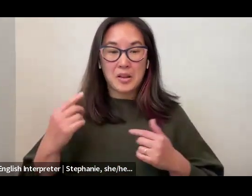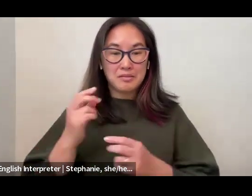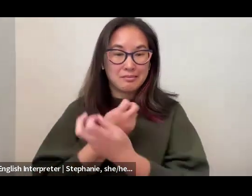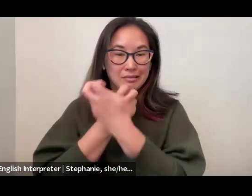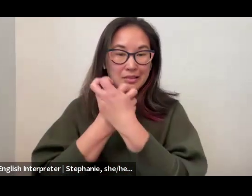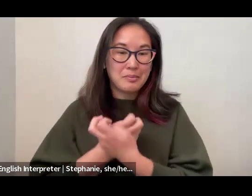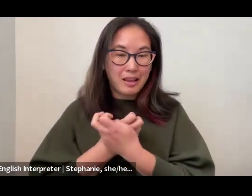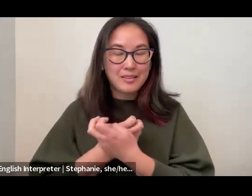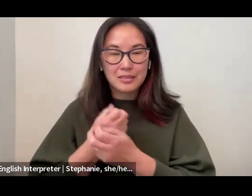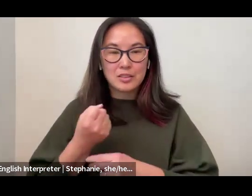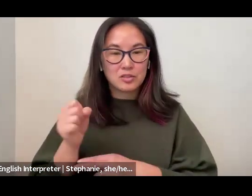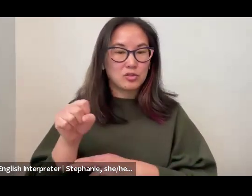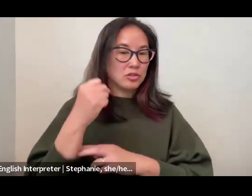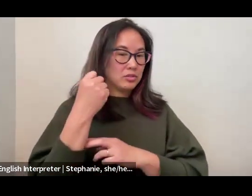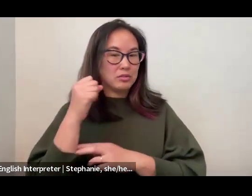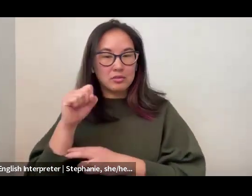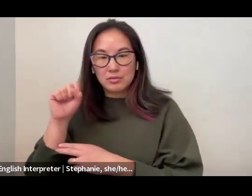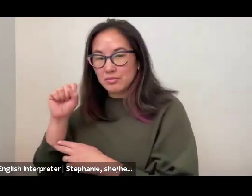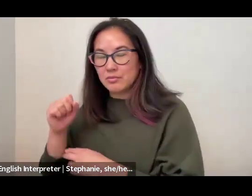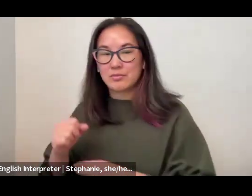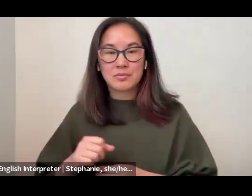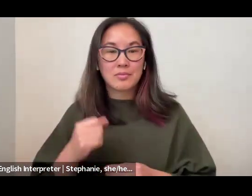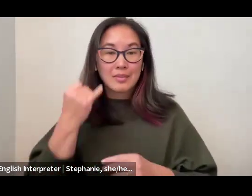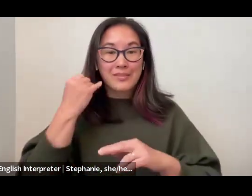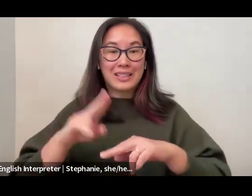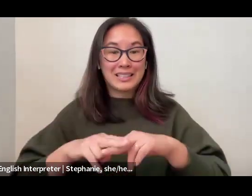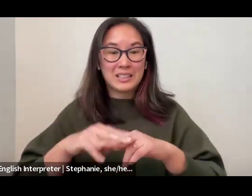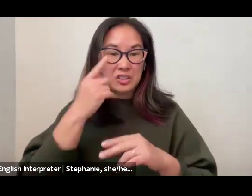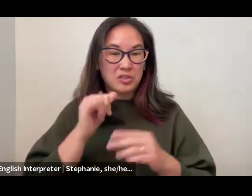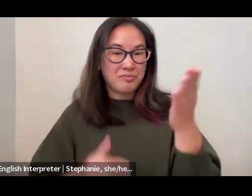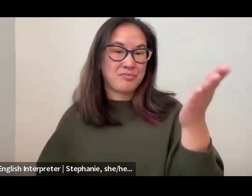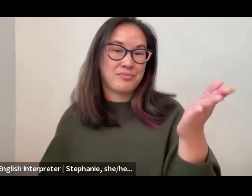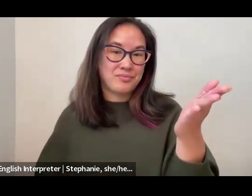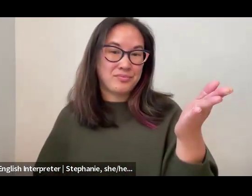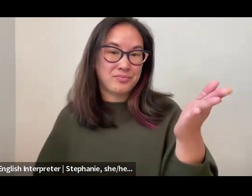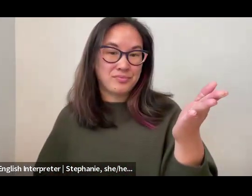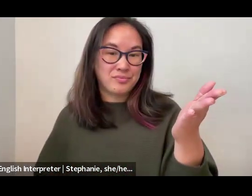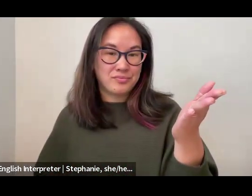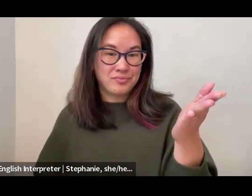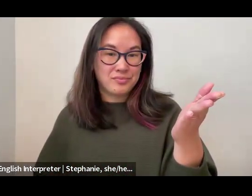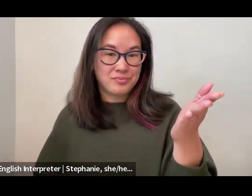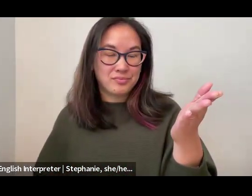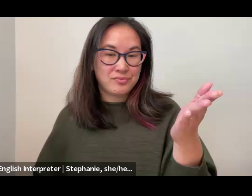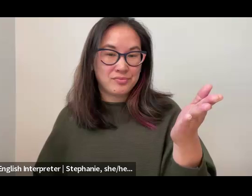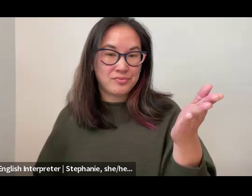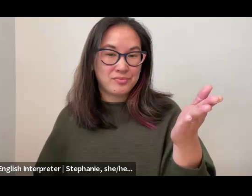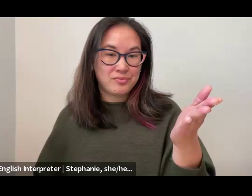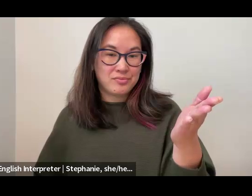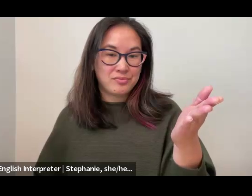This one, we won't hold as long. If you're sitting, that could look like turning towards your right, and maybe your hand stayed the same spot.